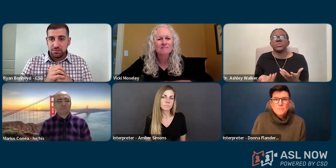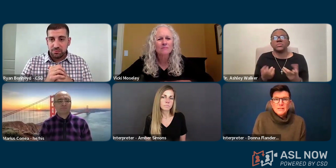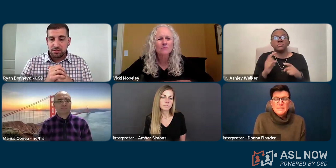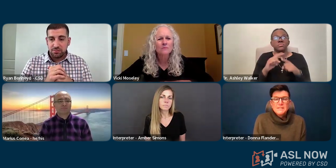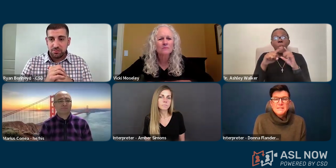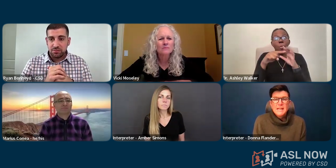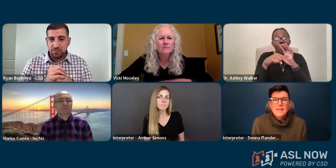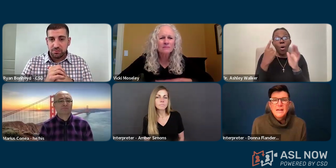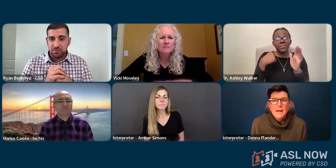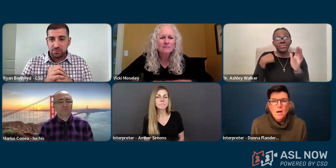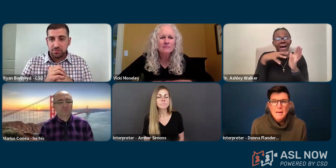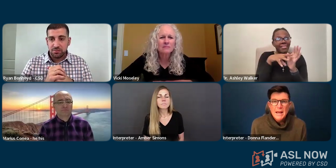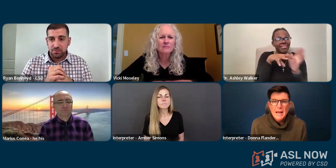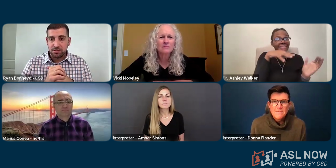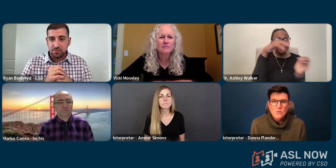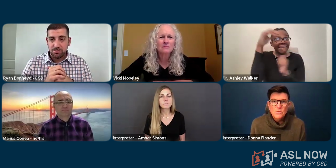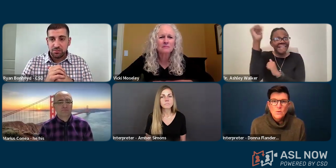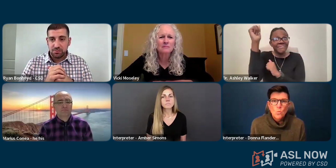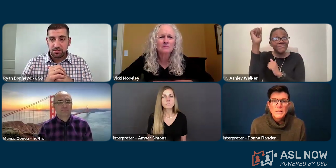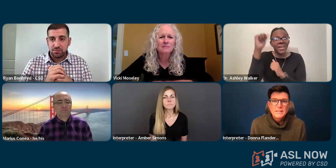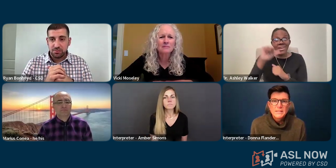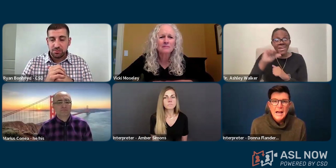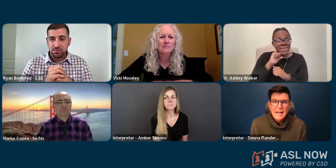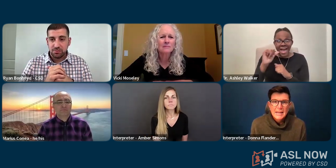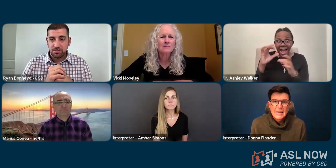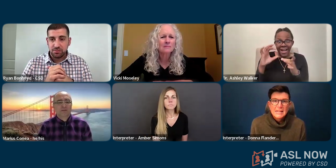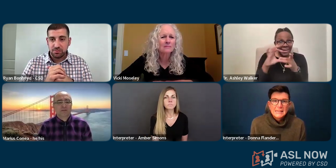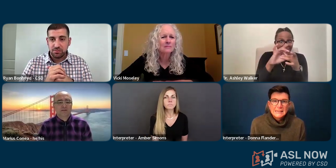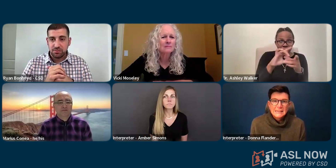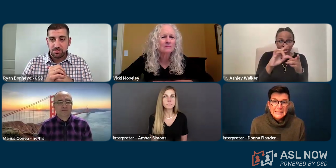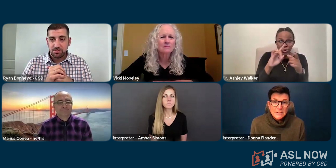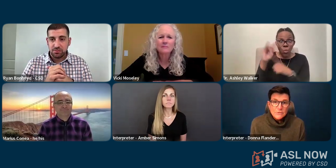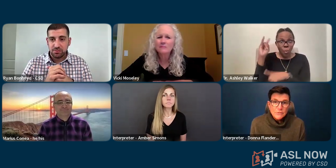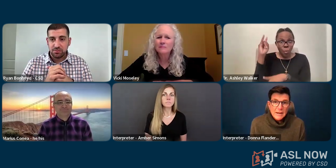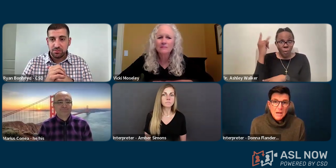So let's say that I'm on my iPhone and once I leave